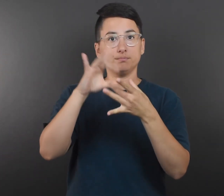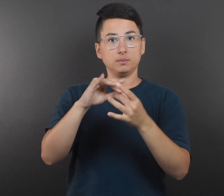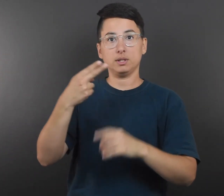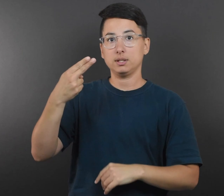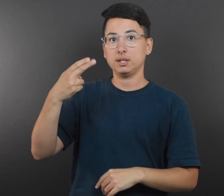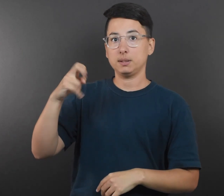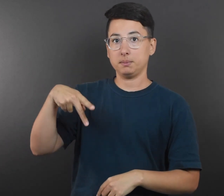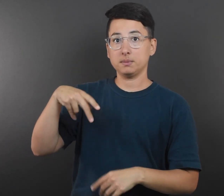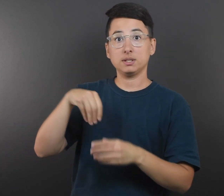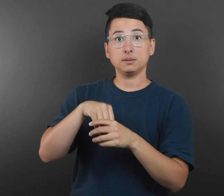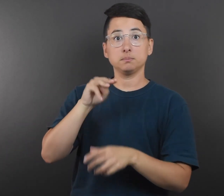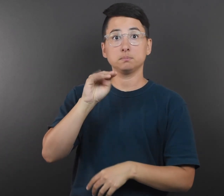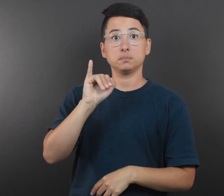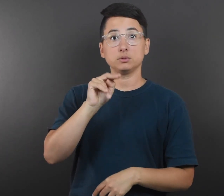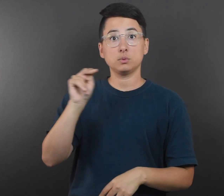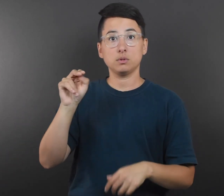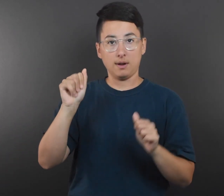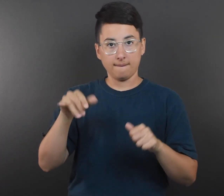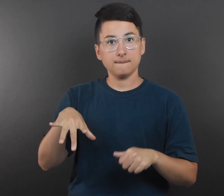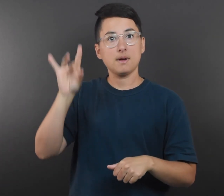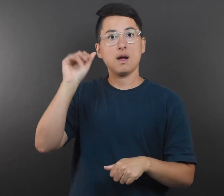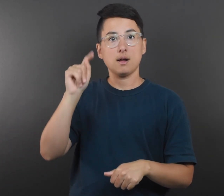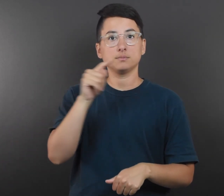More information about the ongoing national investigation